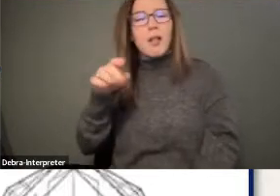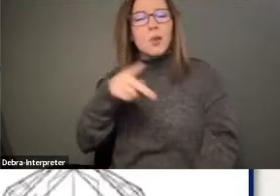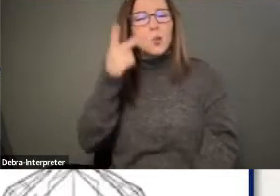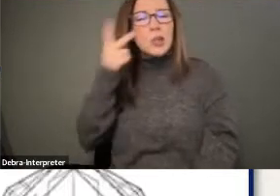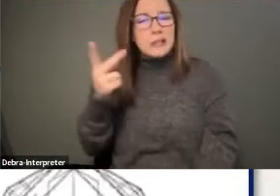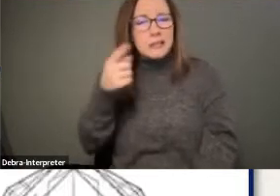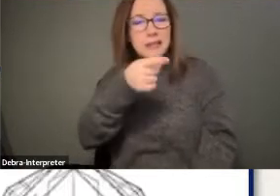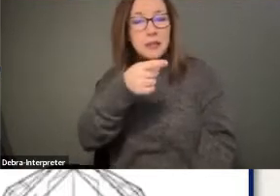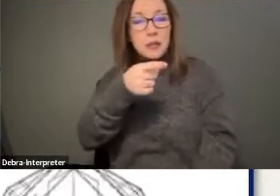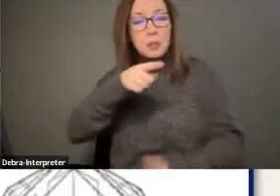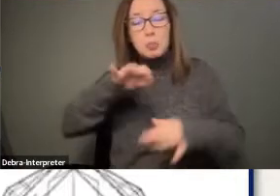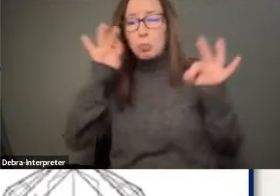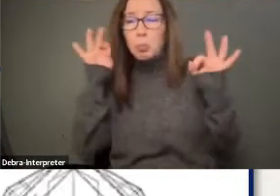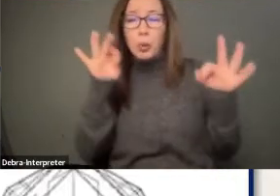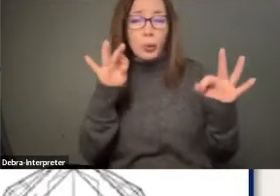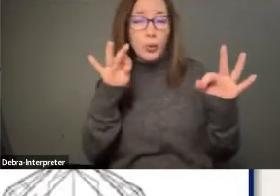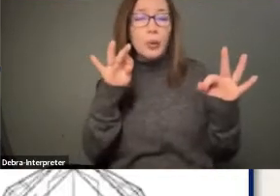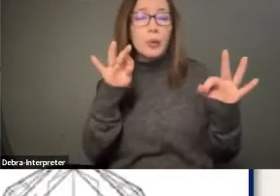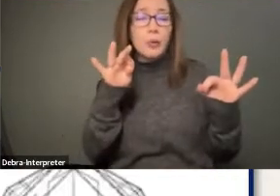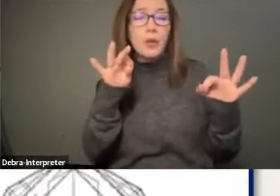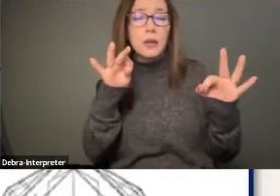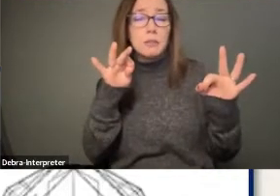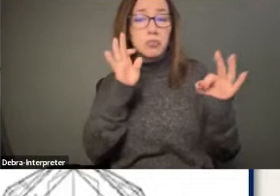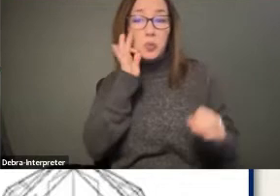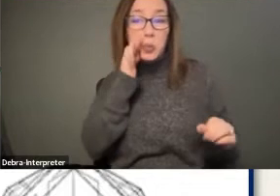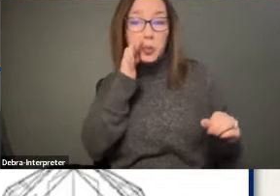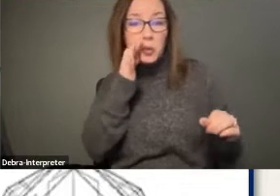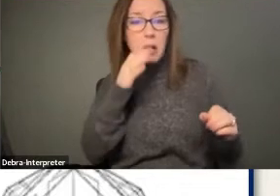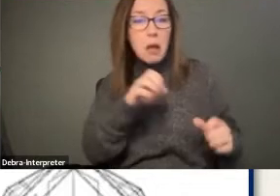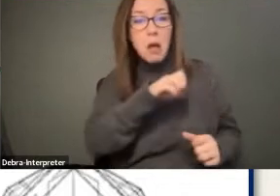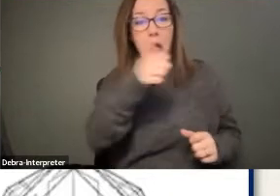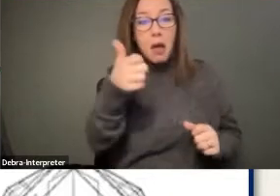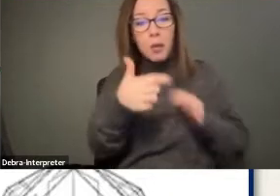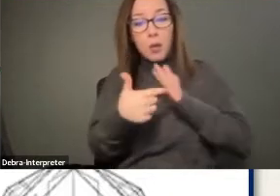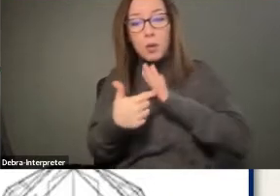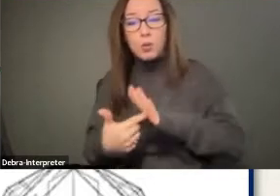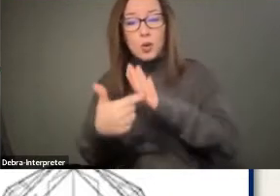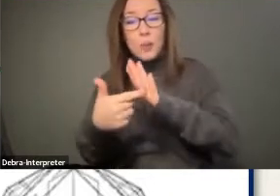the center slide and this is the PAMOLOGY collection. so some of them are culvers or images of things in pristine conditions